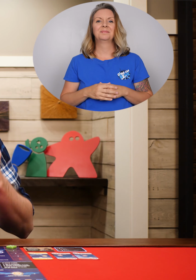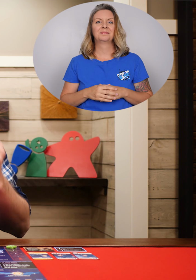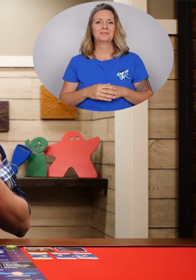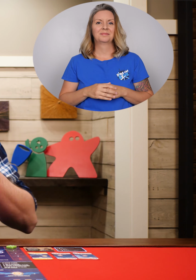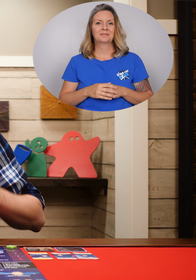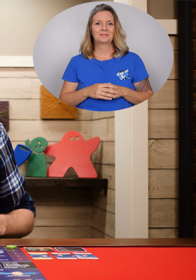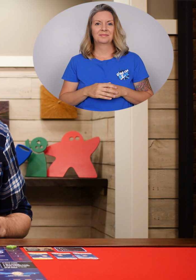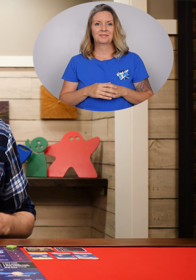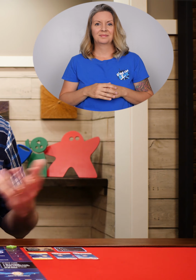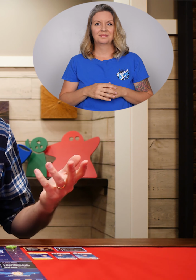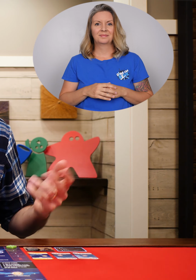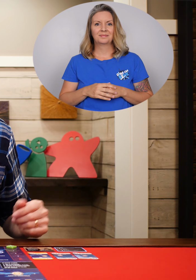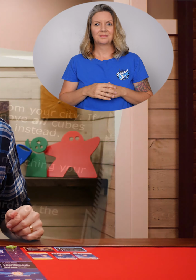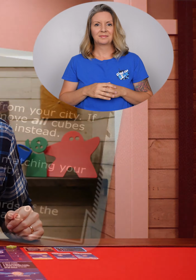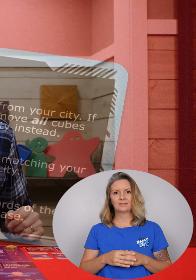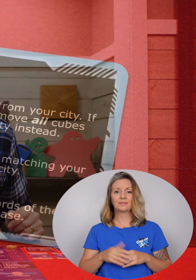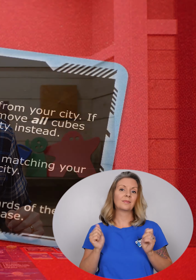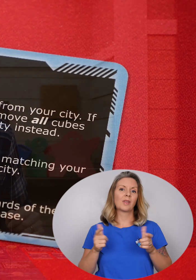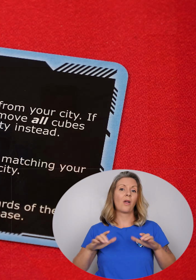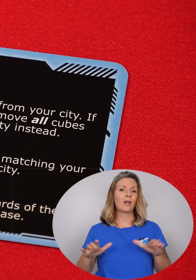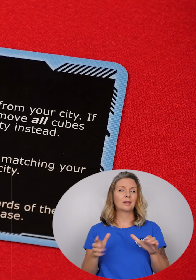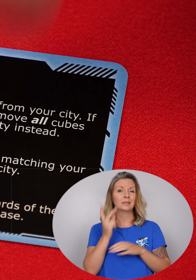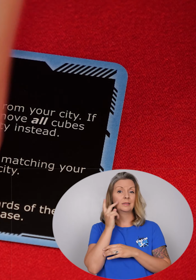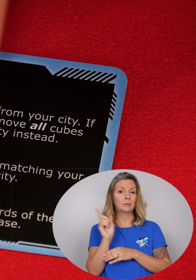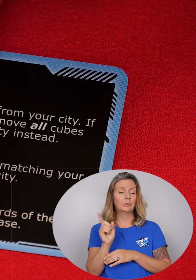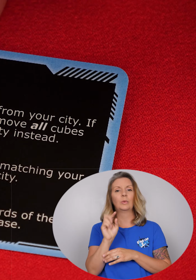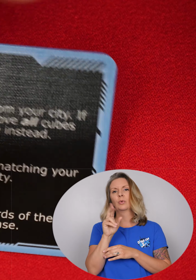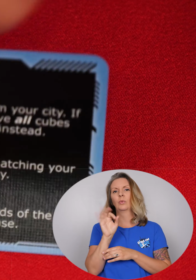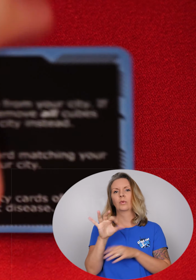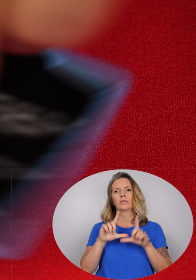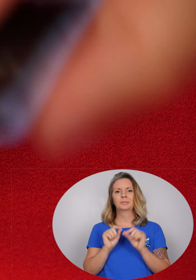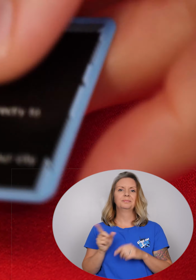6 different types of them that you could take. They are all listed on your reference card,